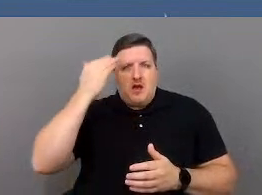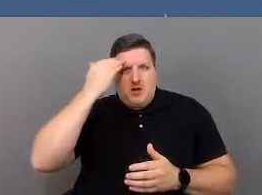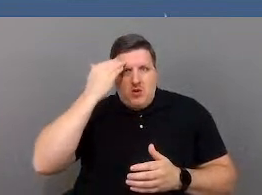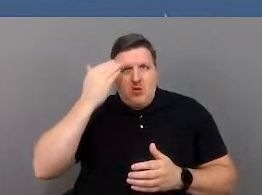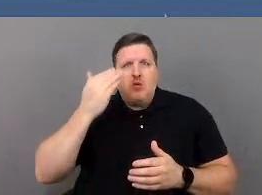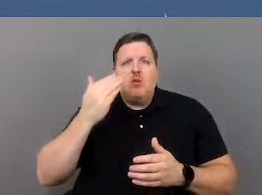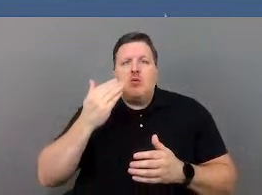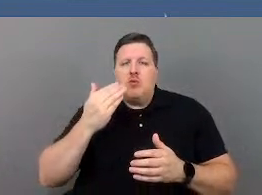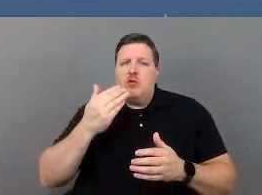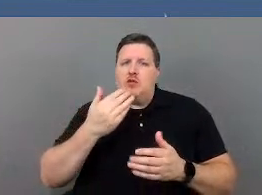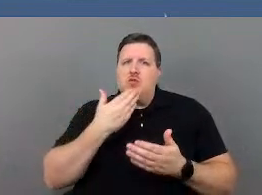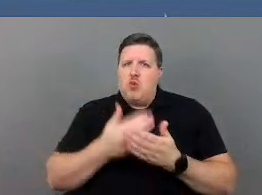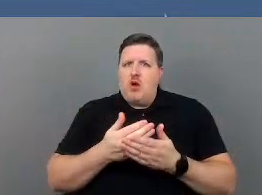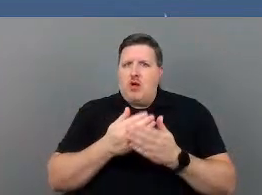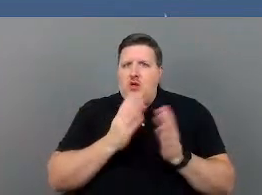WHEN THE MAJORITY OF MINNEAPOLIS HAD A CHOICE THEY VOTED